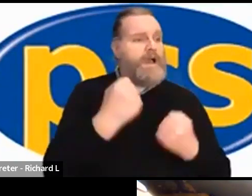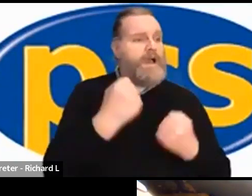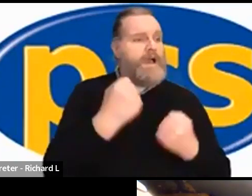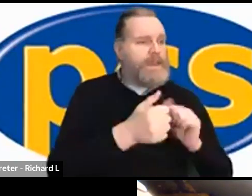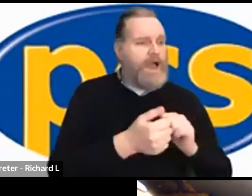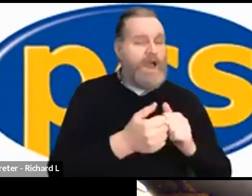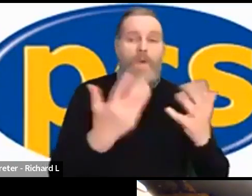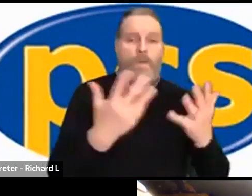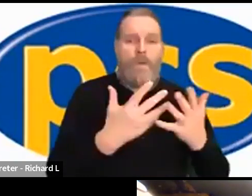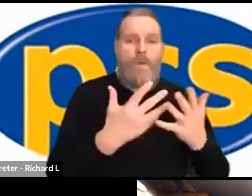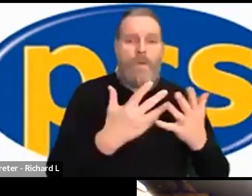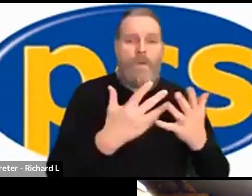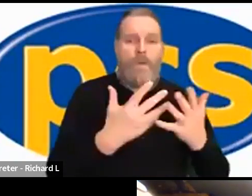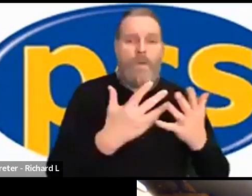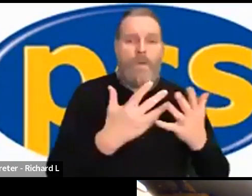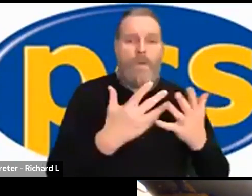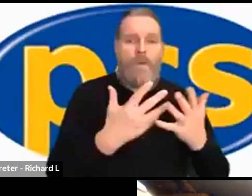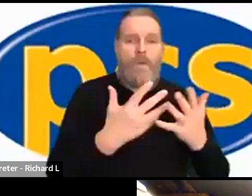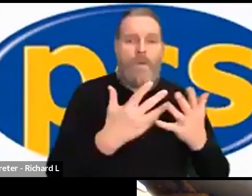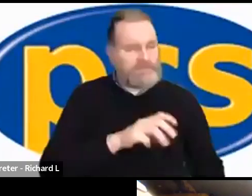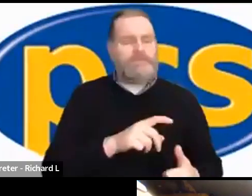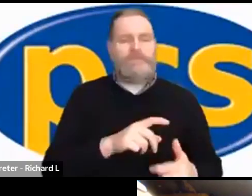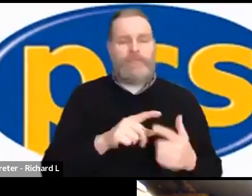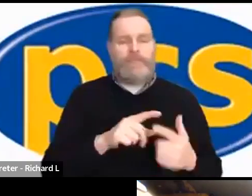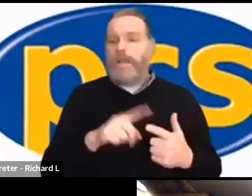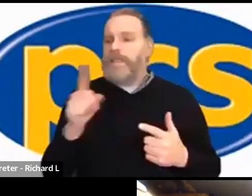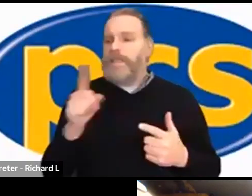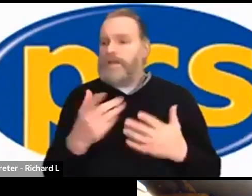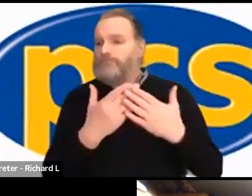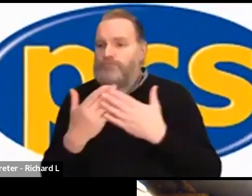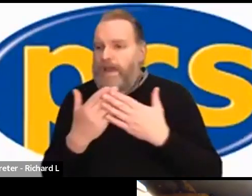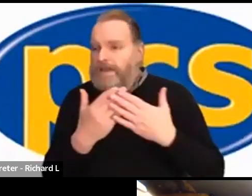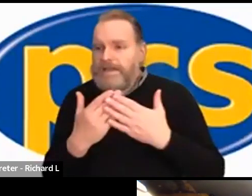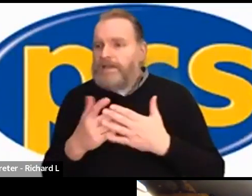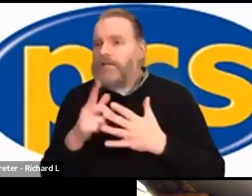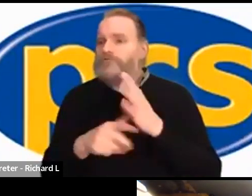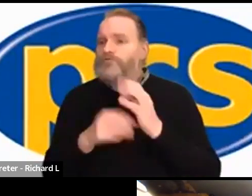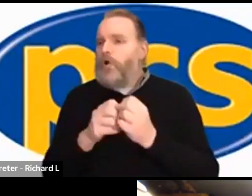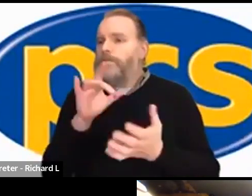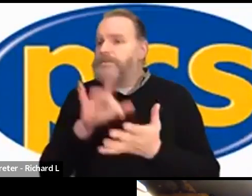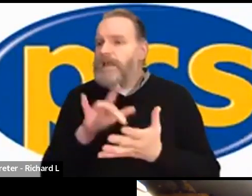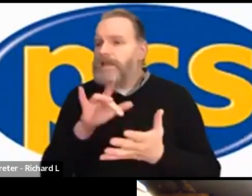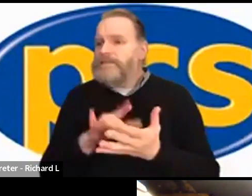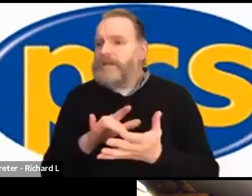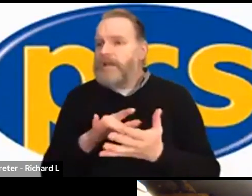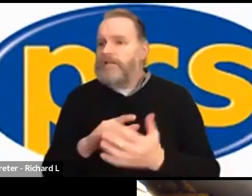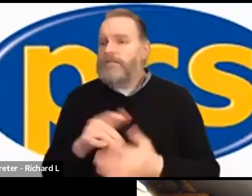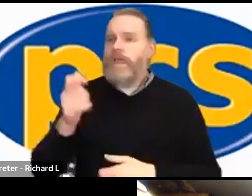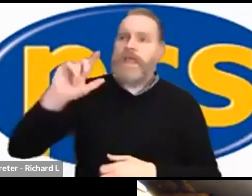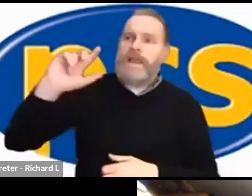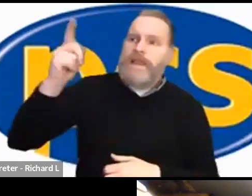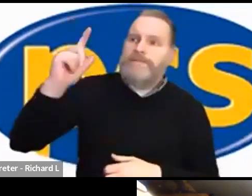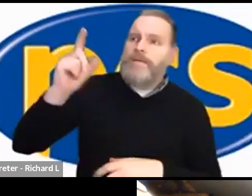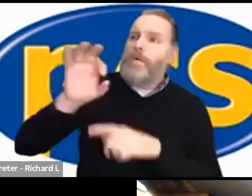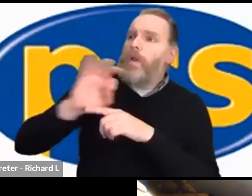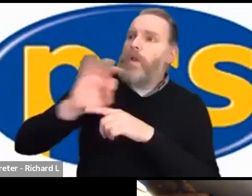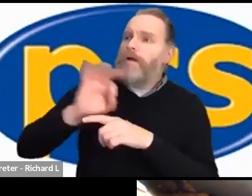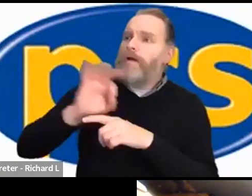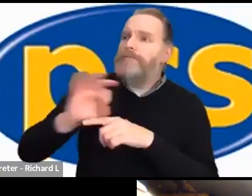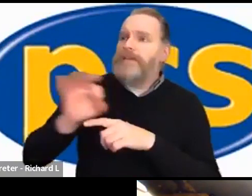examiner in Aberdeen , seeing somebody seeing somebody in the Rpa. In Exeter, Exeter, already, or somebody in a job center in Exeter, or Reading, or somebody